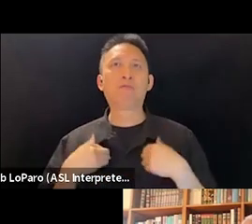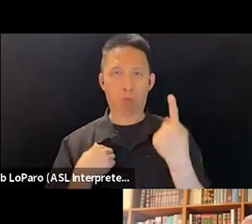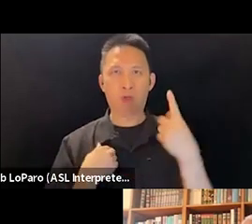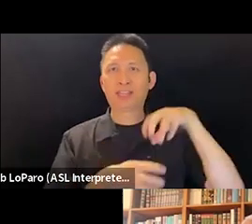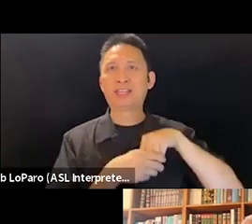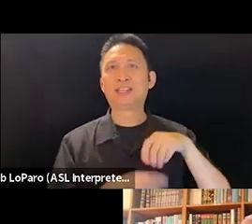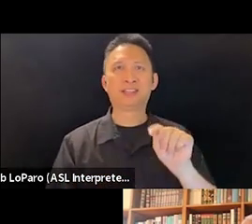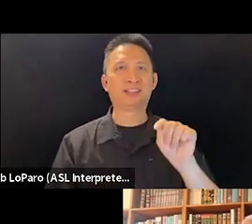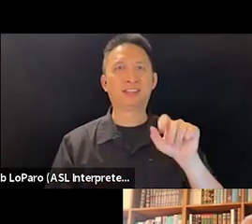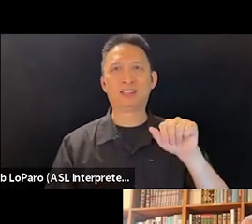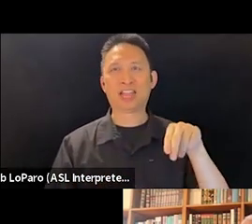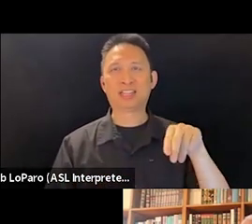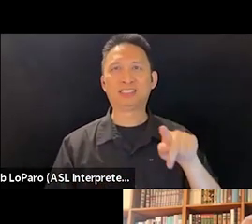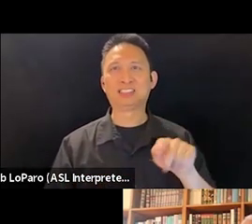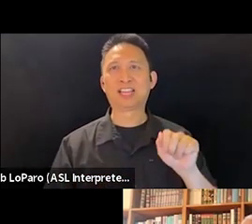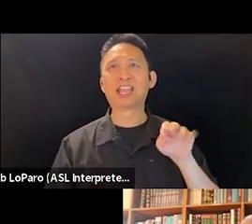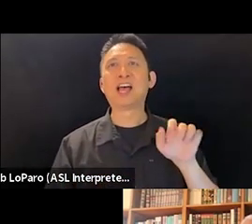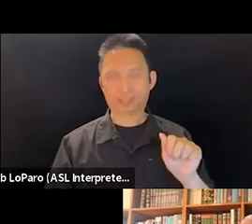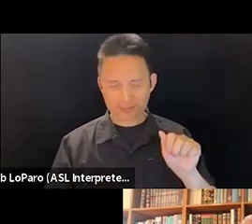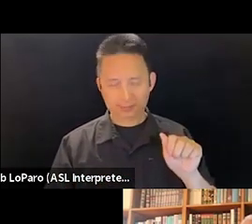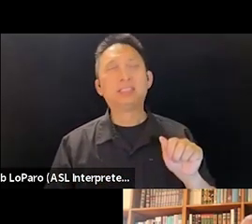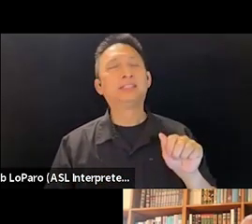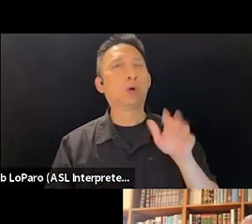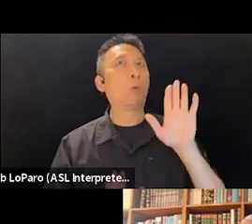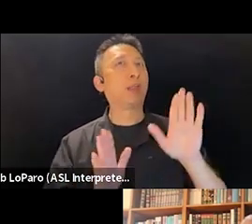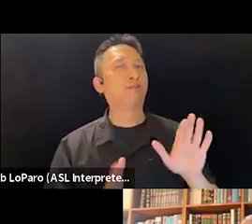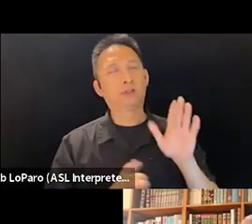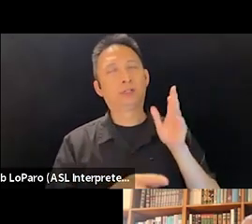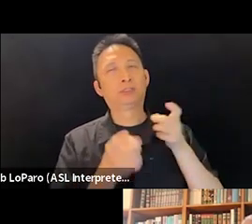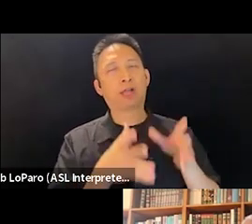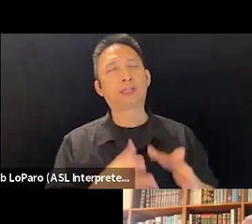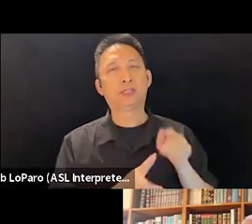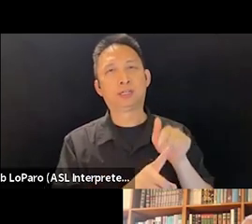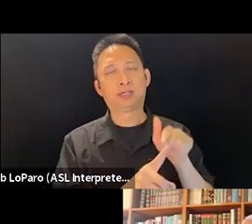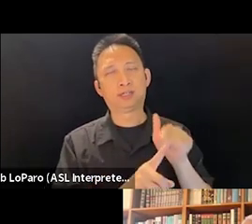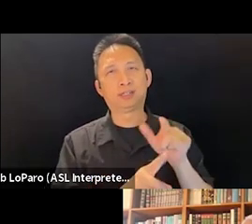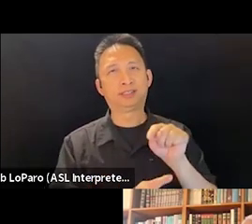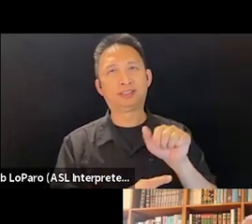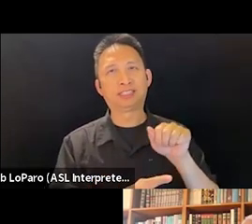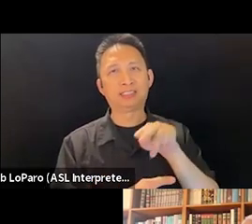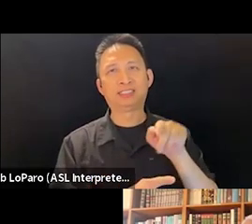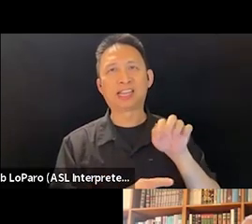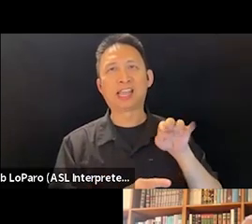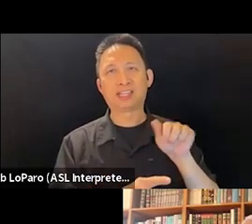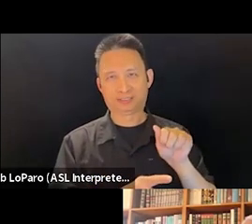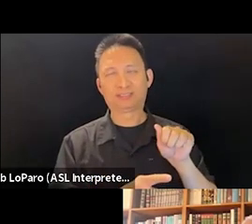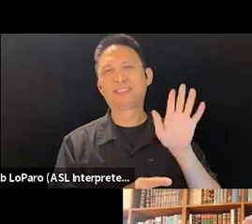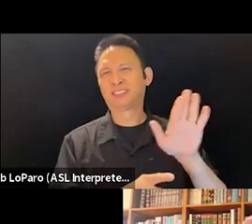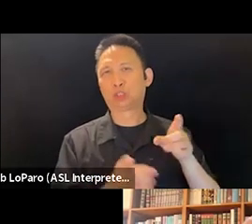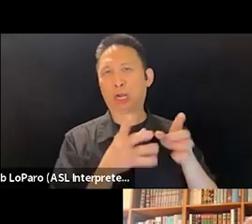Brilliant, brilliant Tanzania director is making, and just to give a tiny bit of insight,